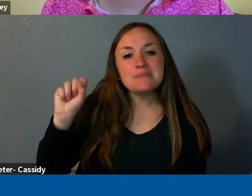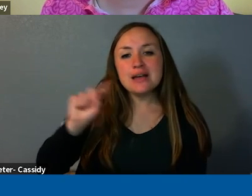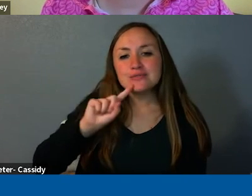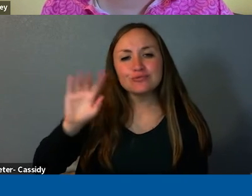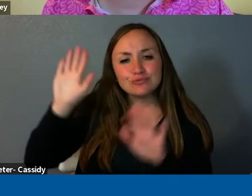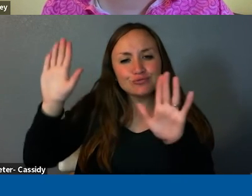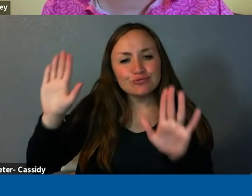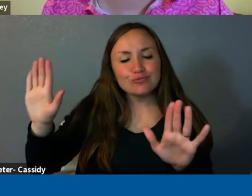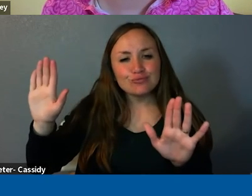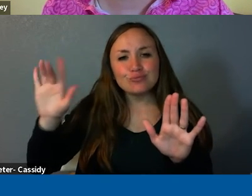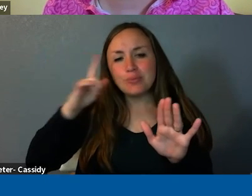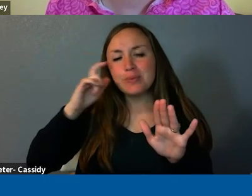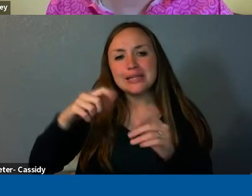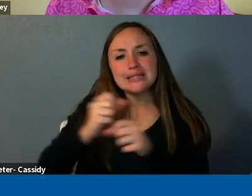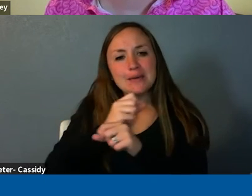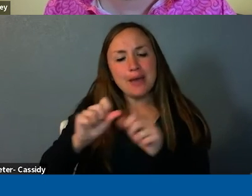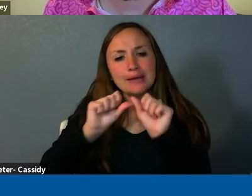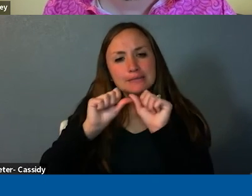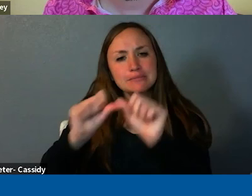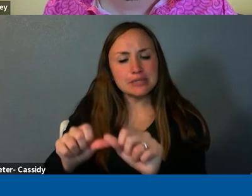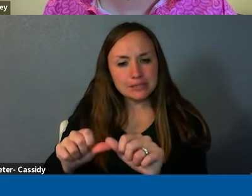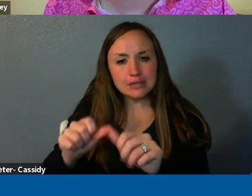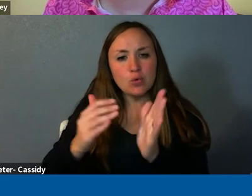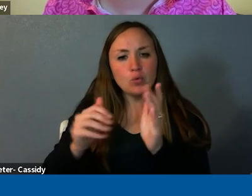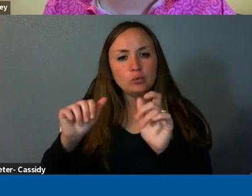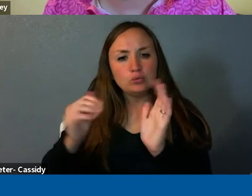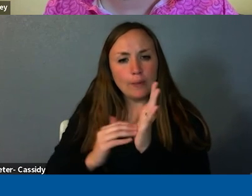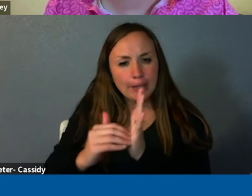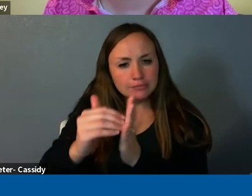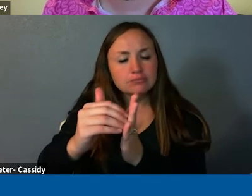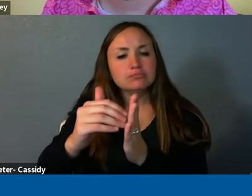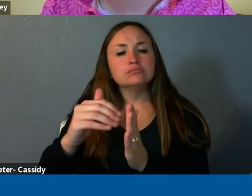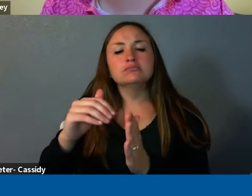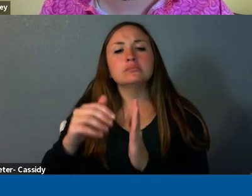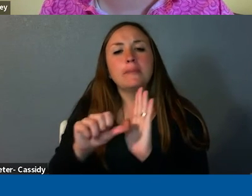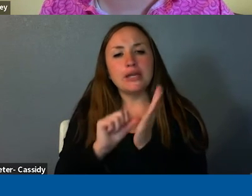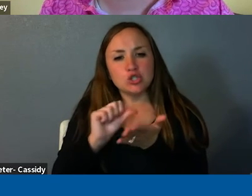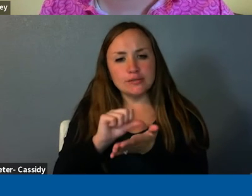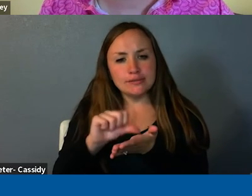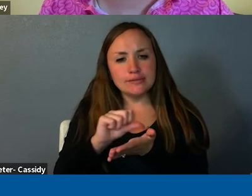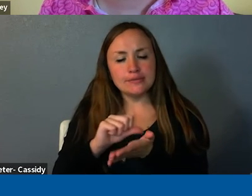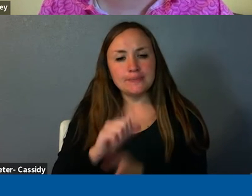consistent and repeatable pages. So, one thing we did, actually recently,